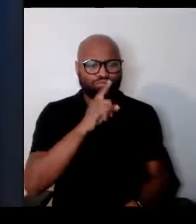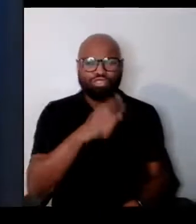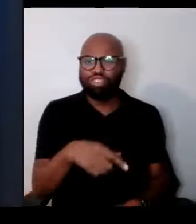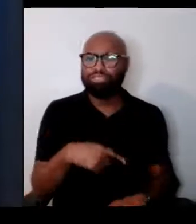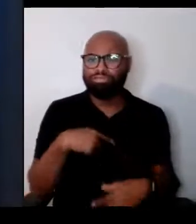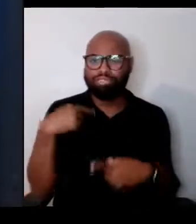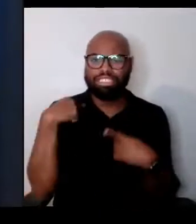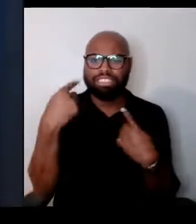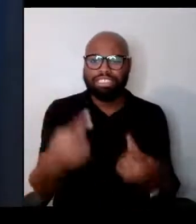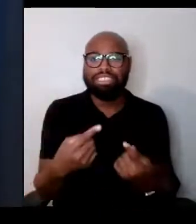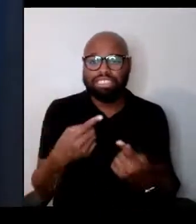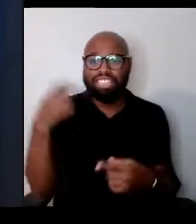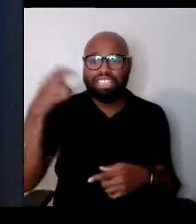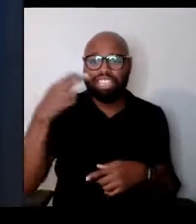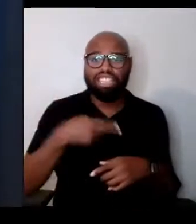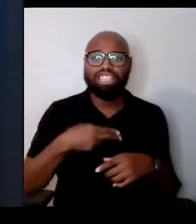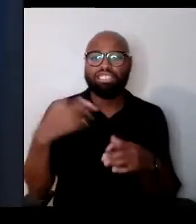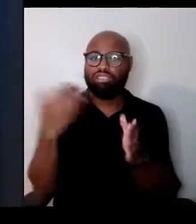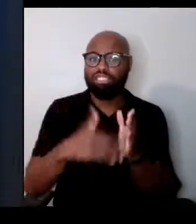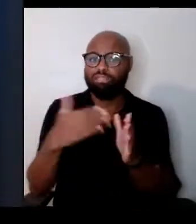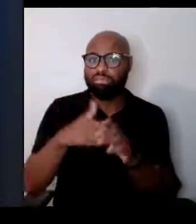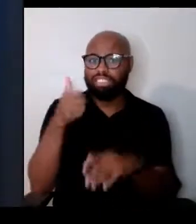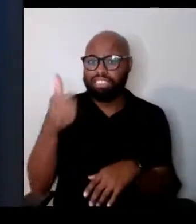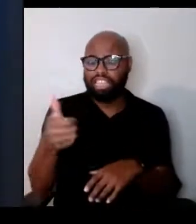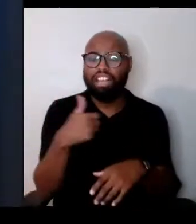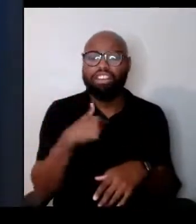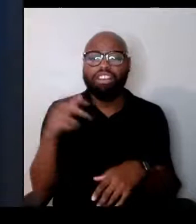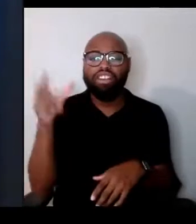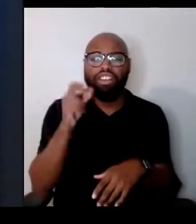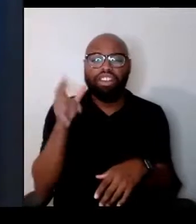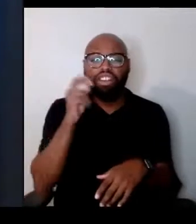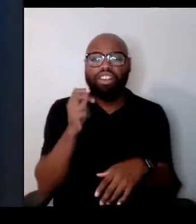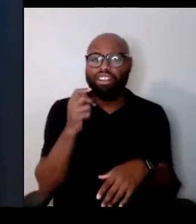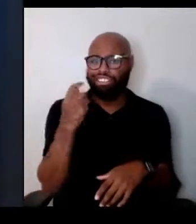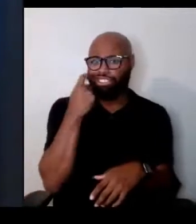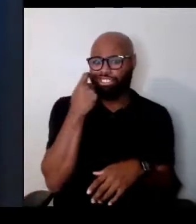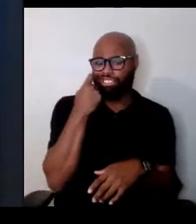and you hear that you just heard from Garcia,